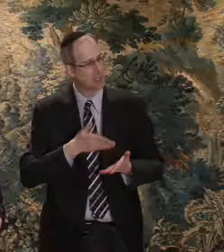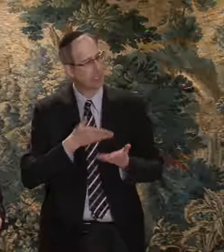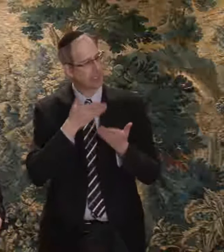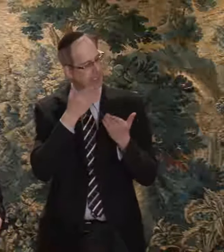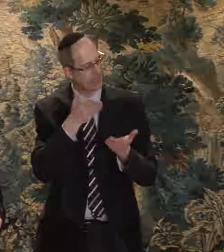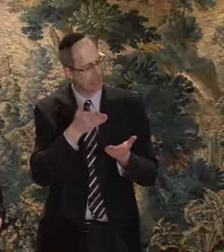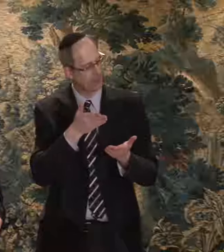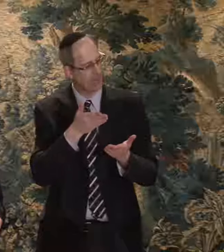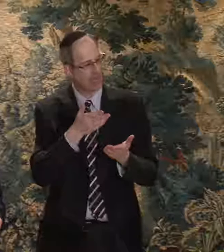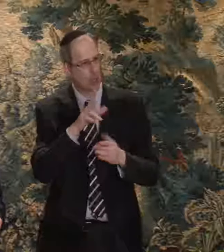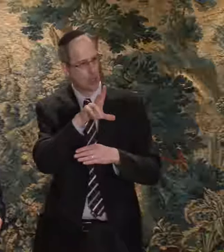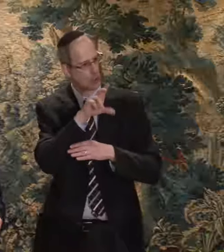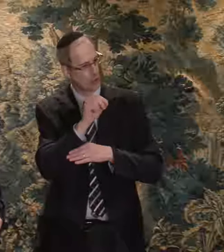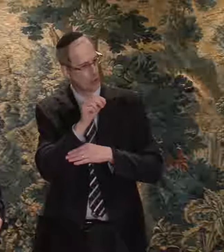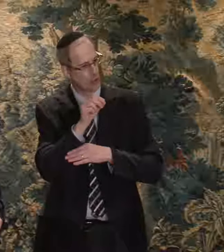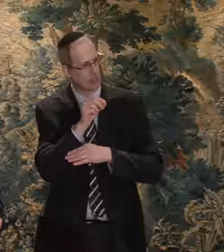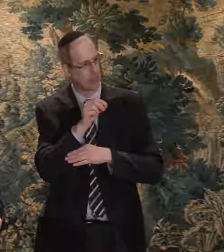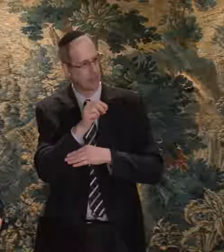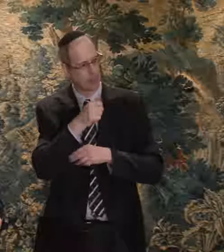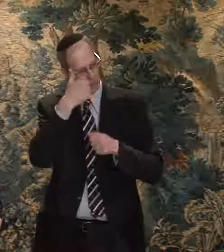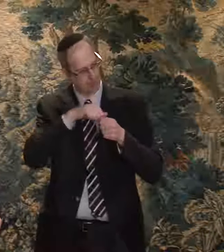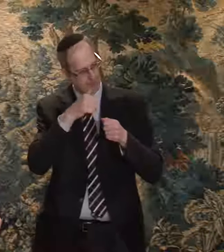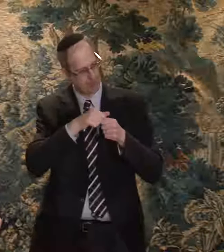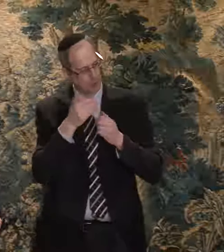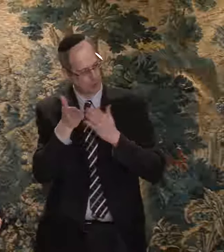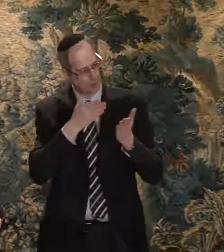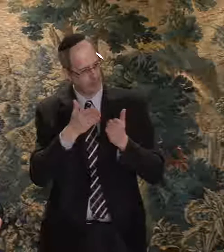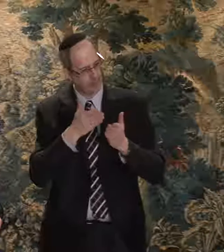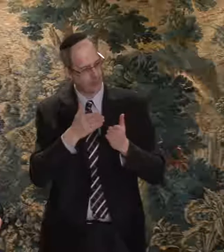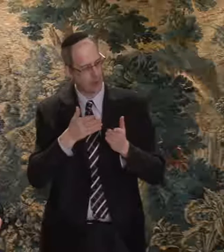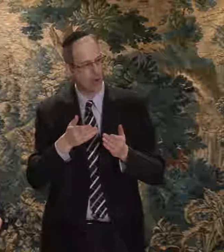Lyceum at a thirty-day memorial service why don't you give his final speech I